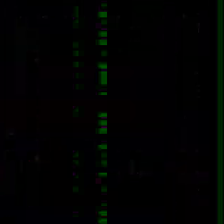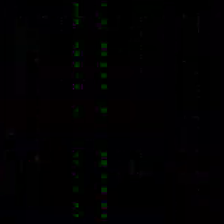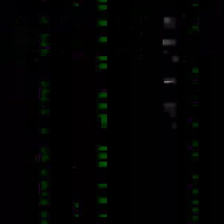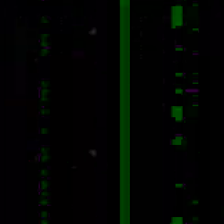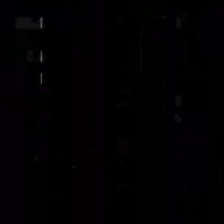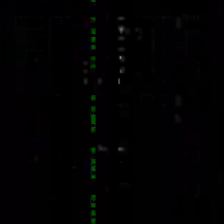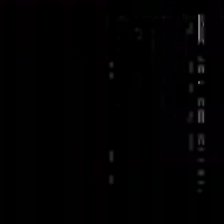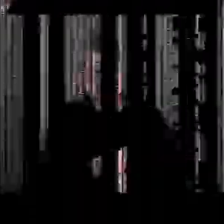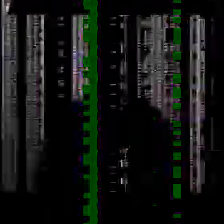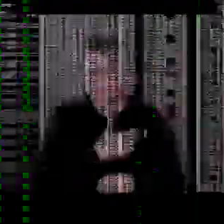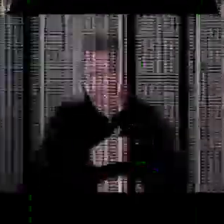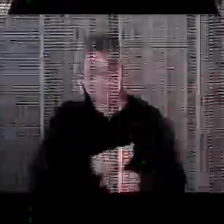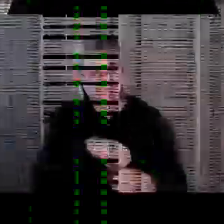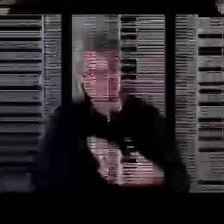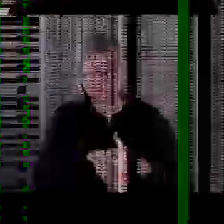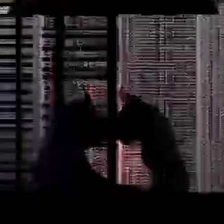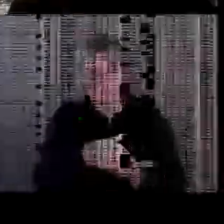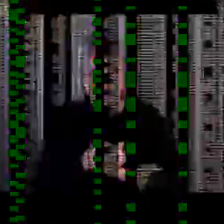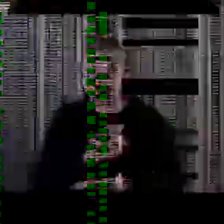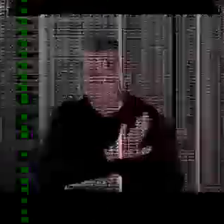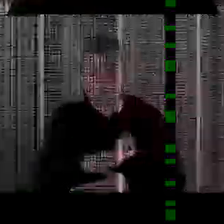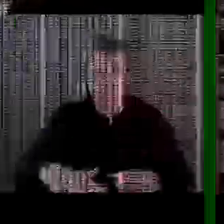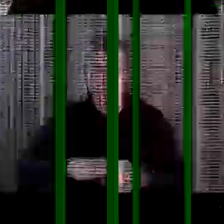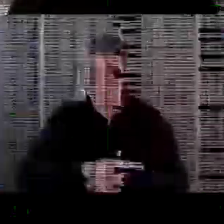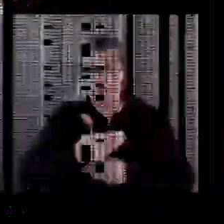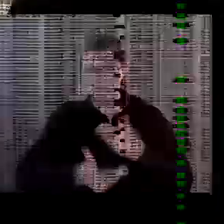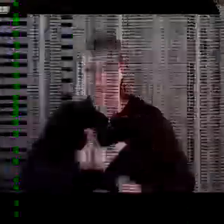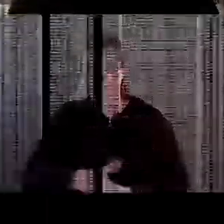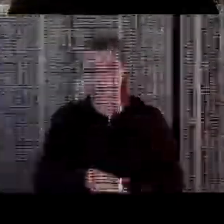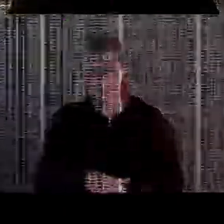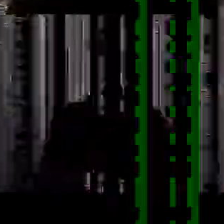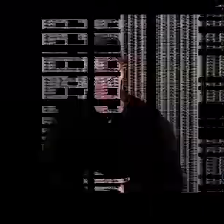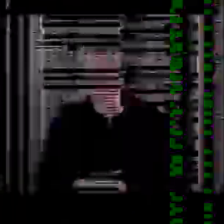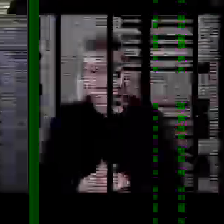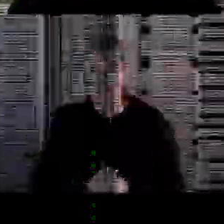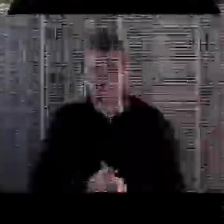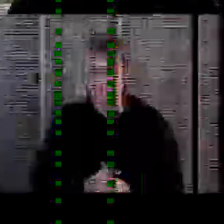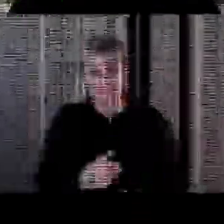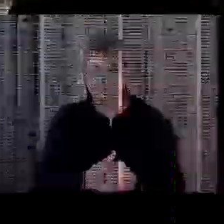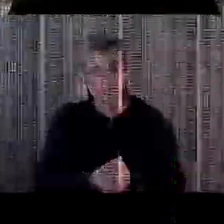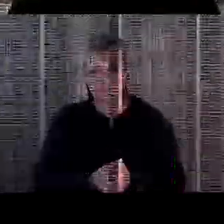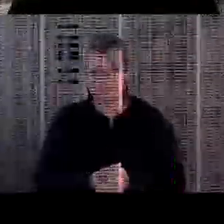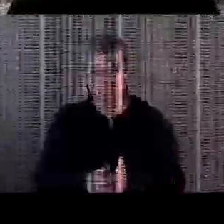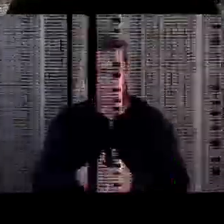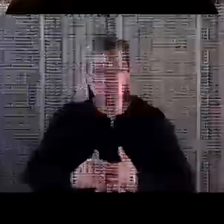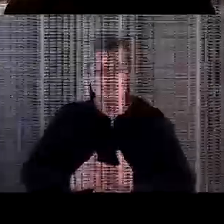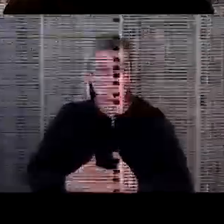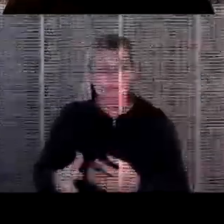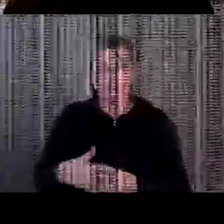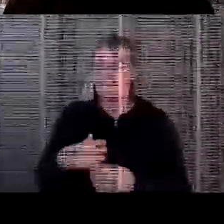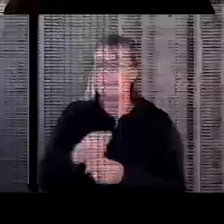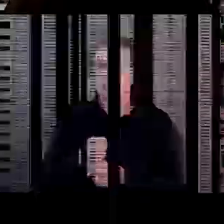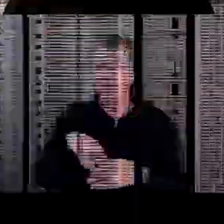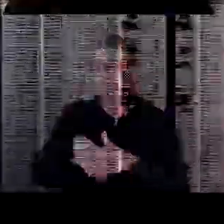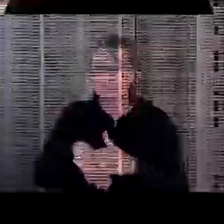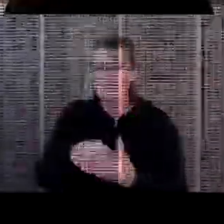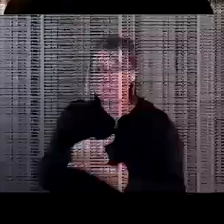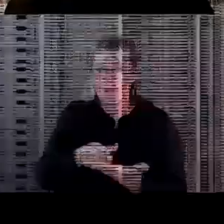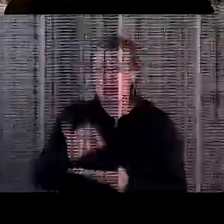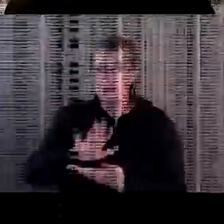make accessibility part of your entire process. >> Nic: Make accessibility part of your entire